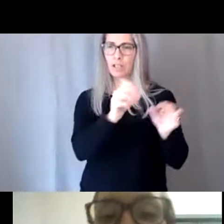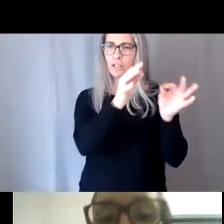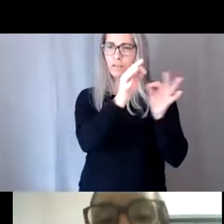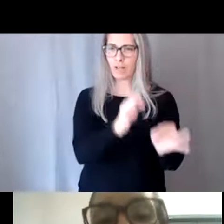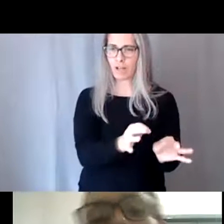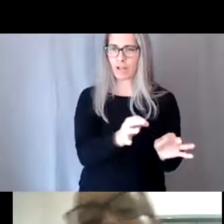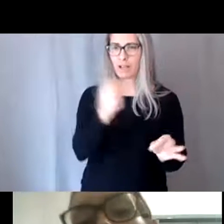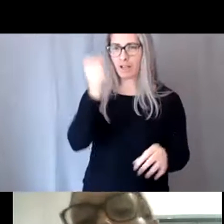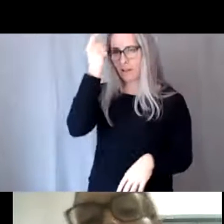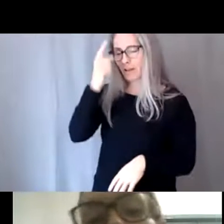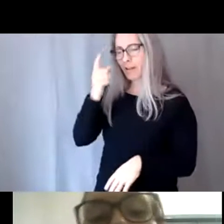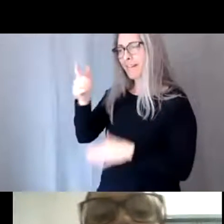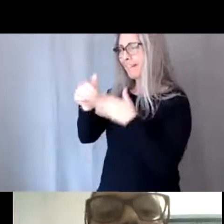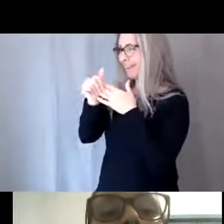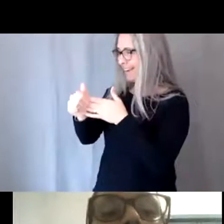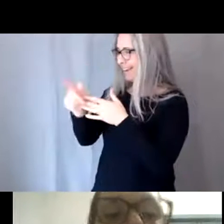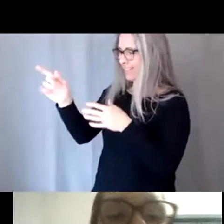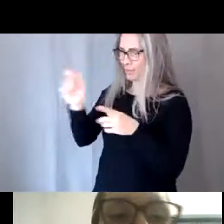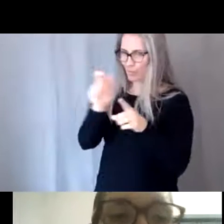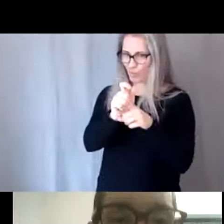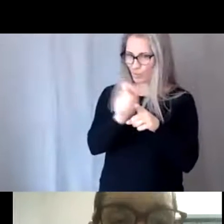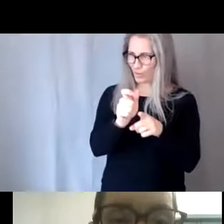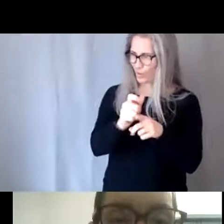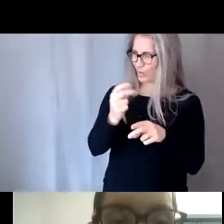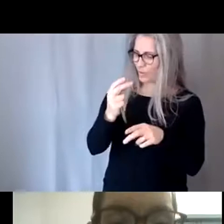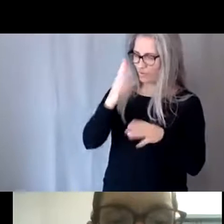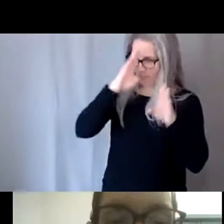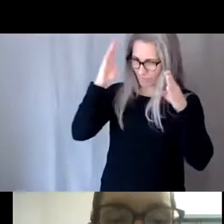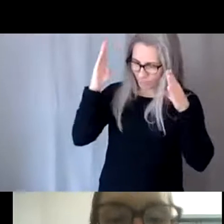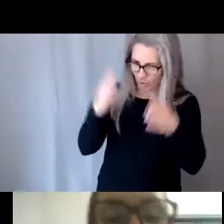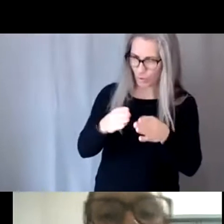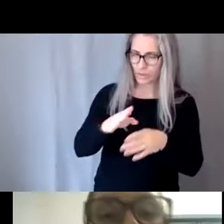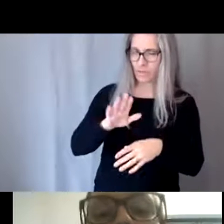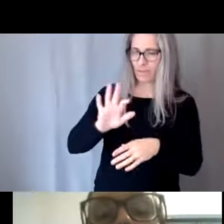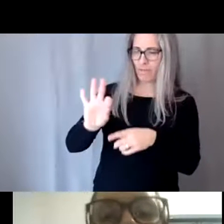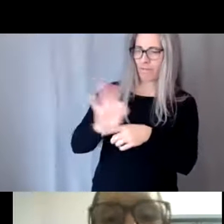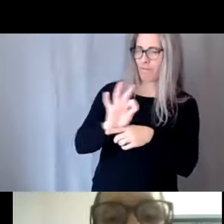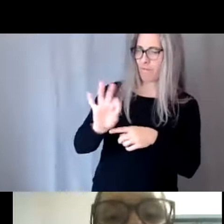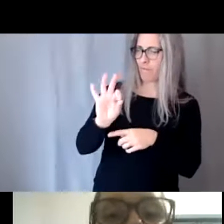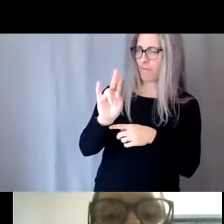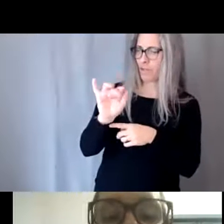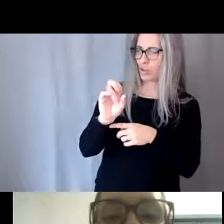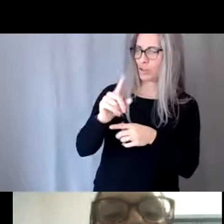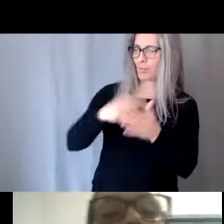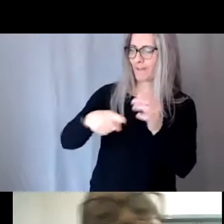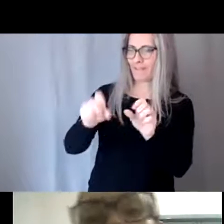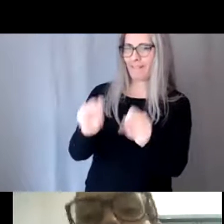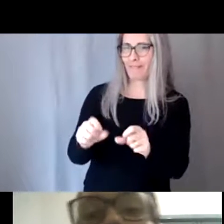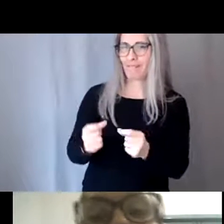or spectrums of functioning so this discussions